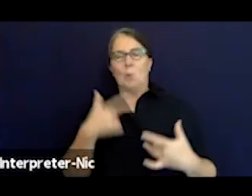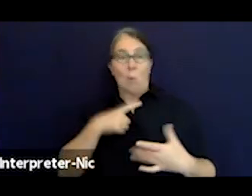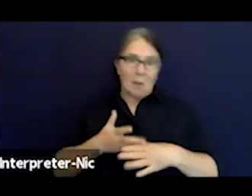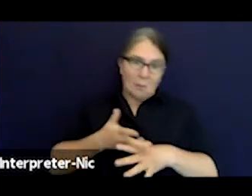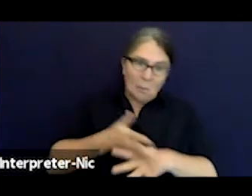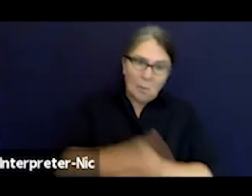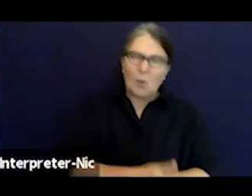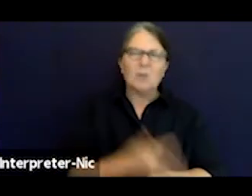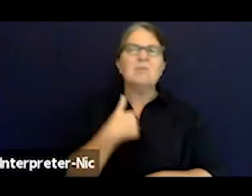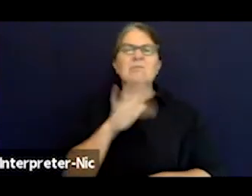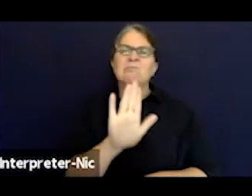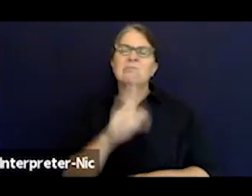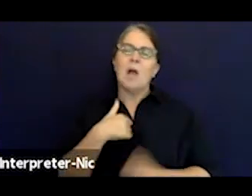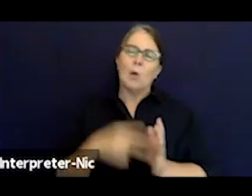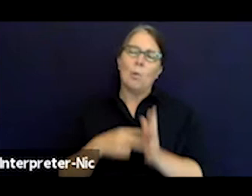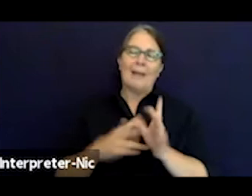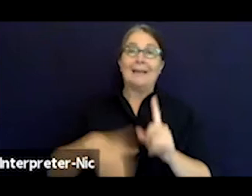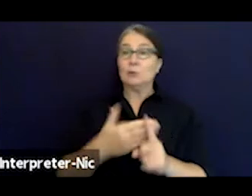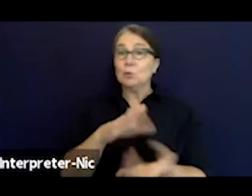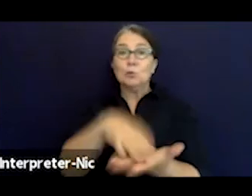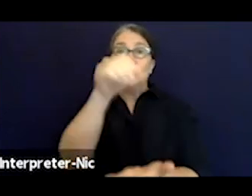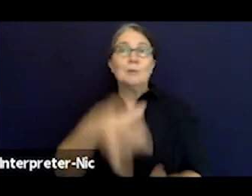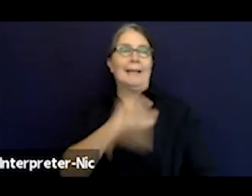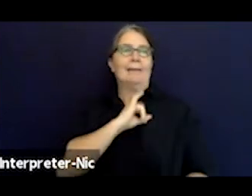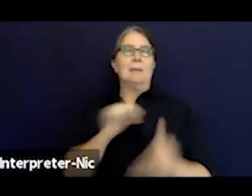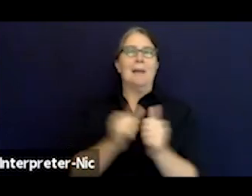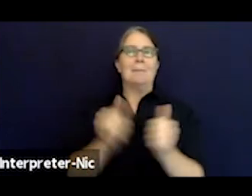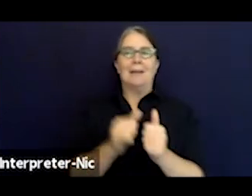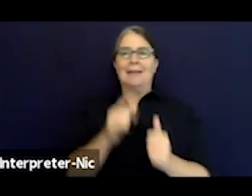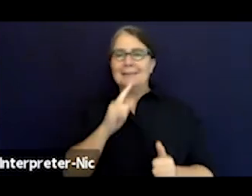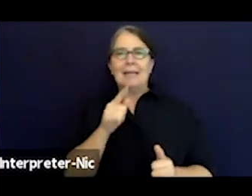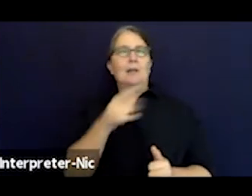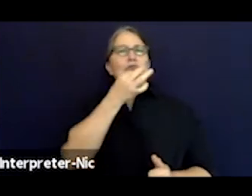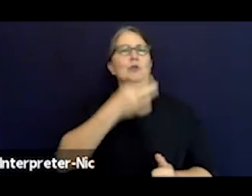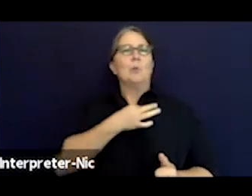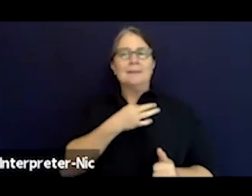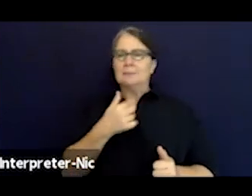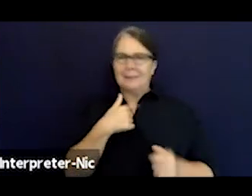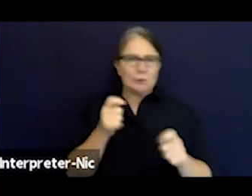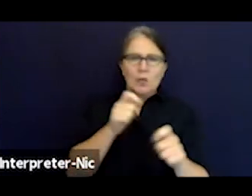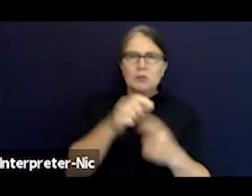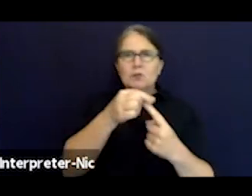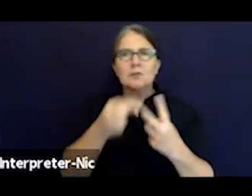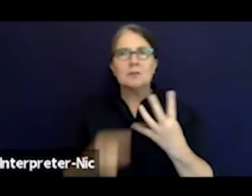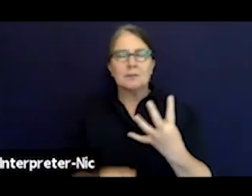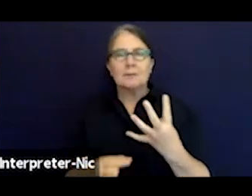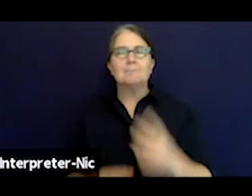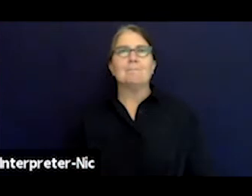So, when we talk to our colleagues, I would like to share two different models that help